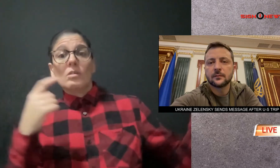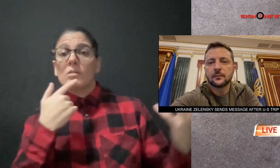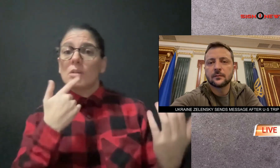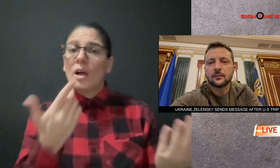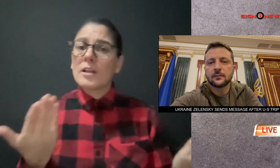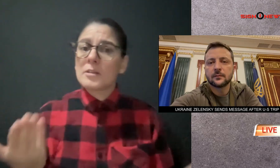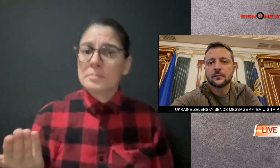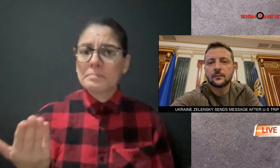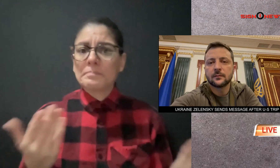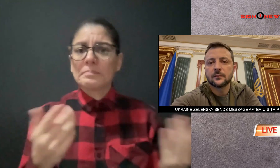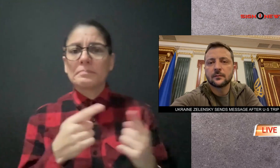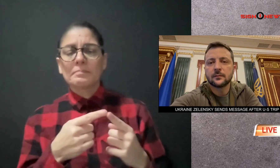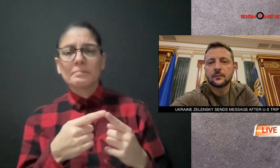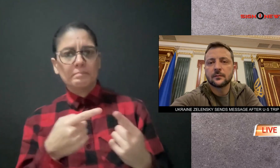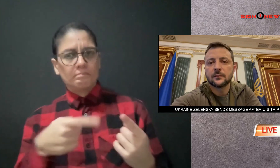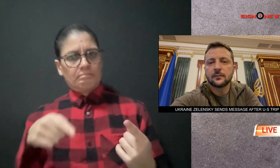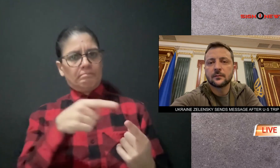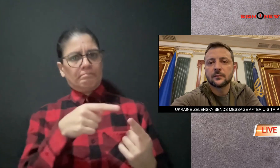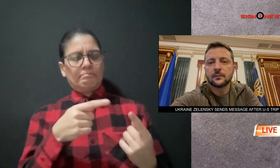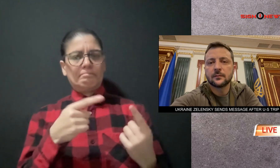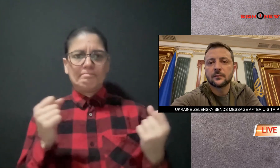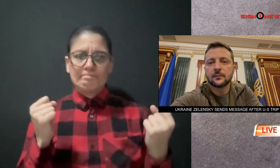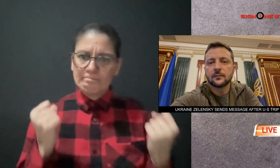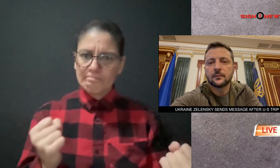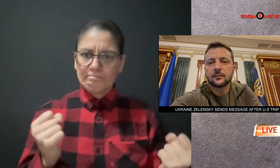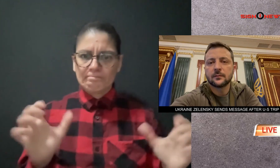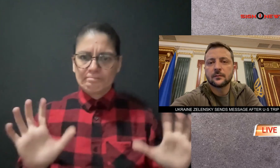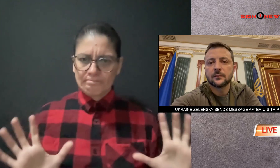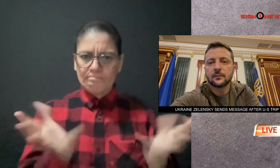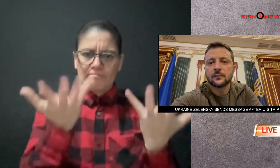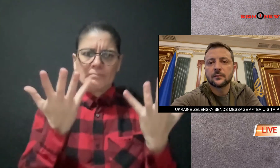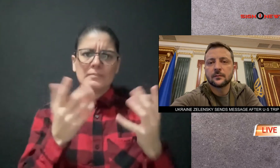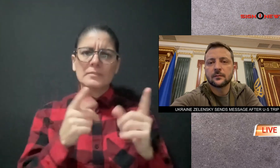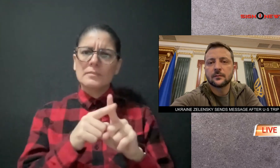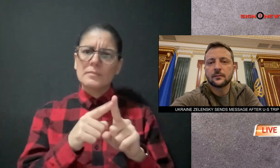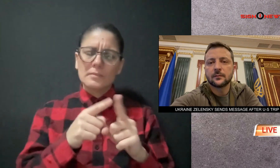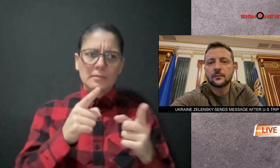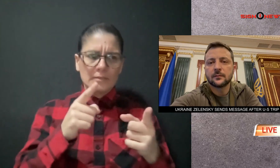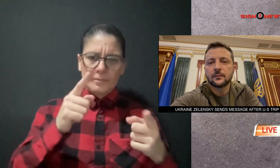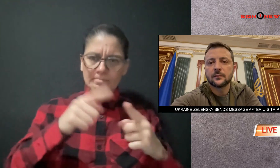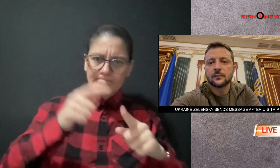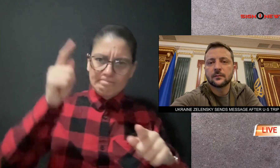during his trip to Washington DC Zelensky met with President Joe Biden and addressed